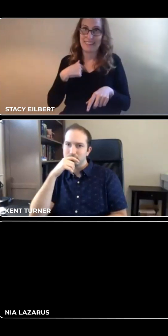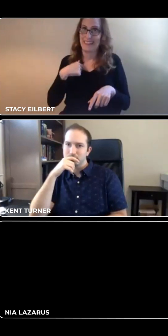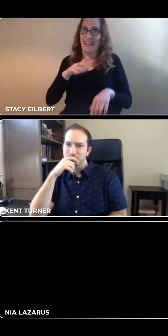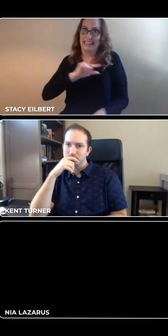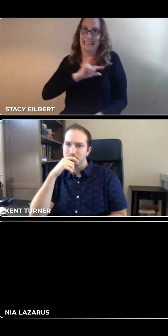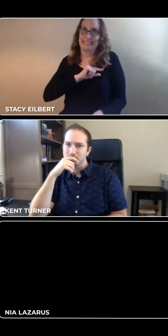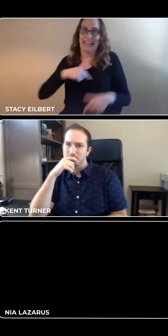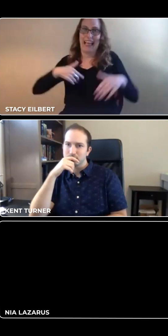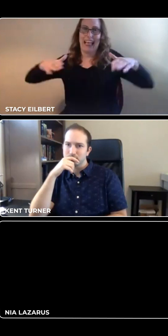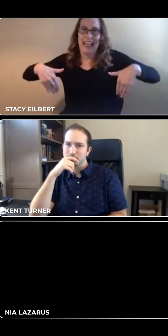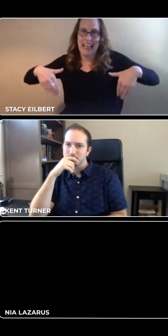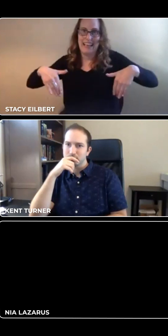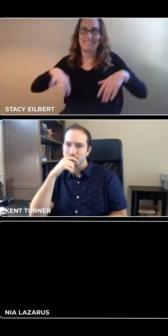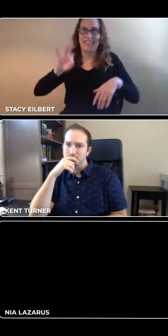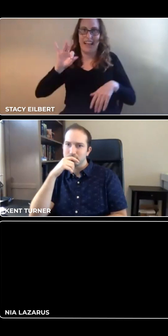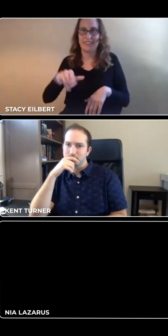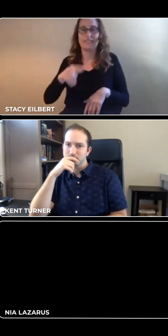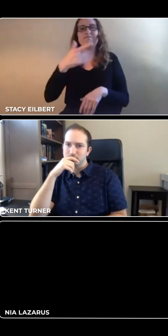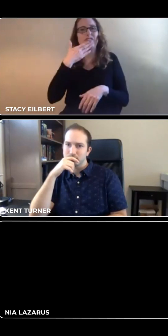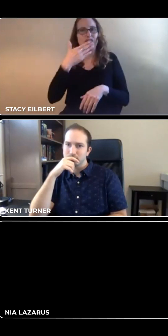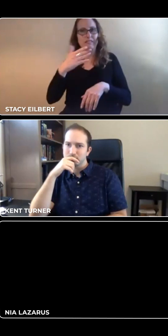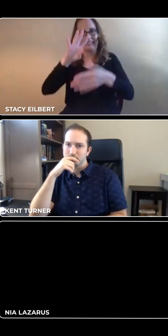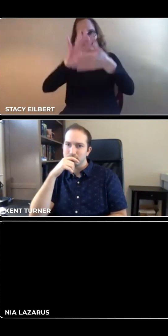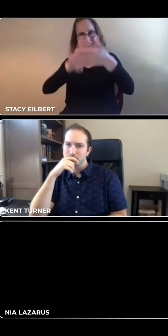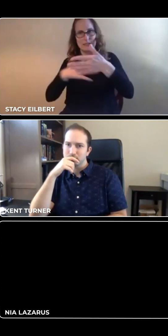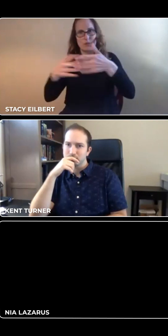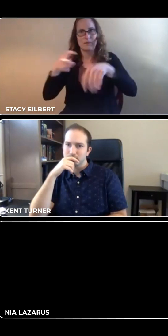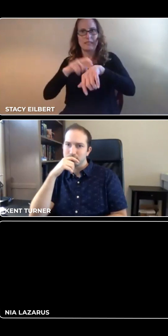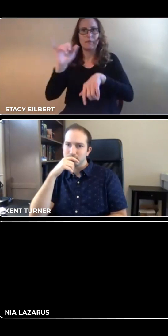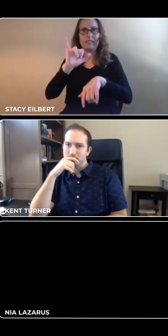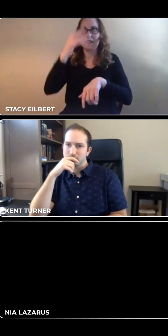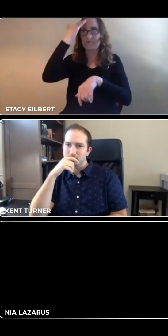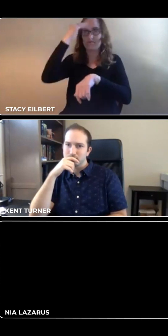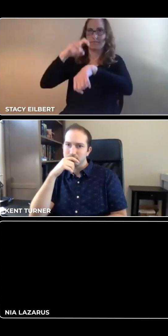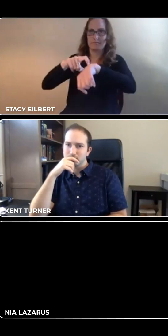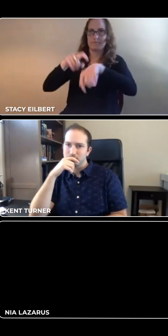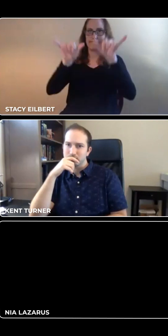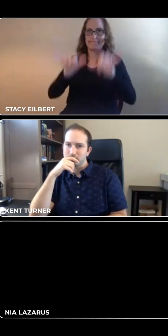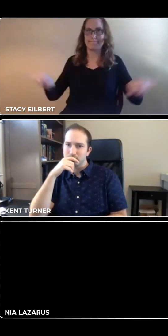time to work out, I think is a very great idea. Unfortunately, I have not done that